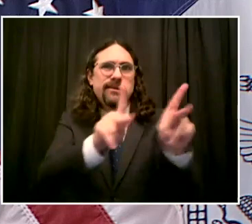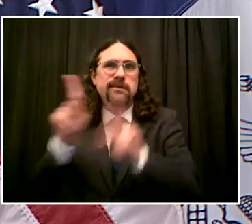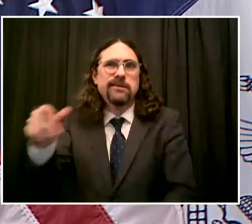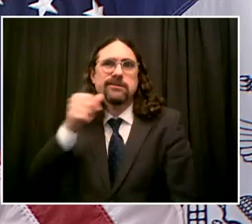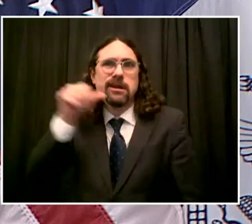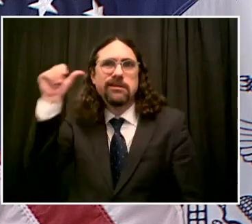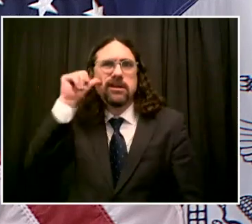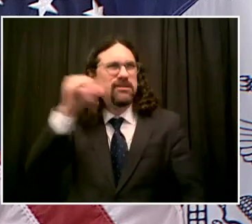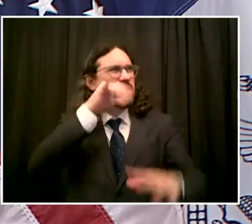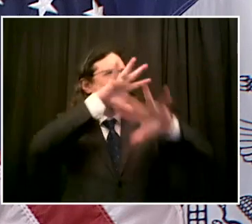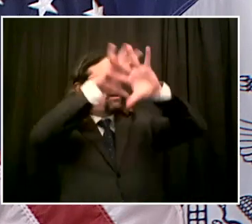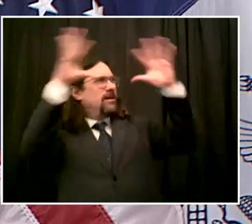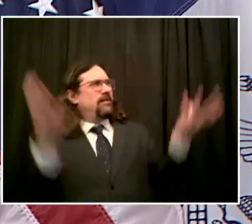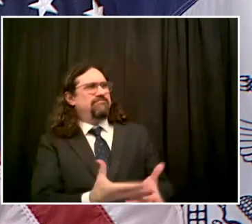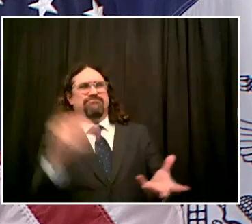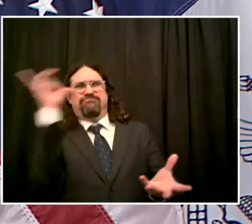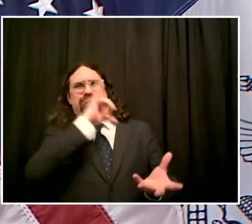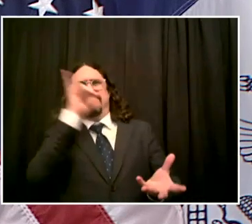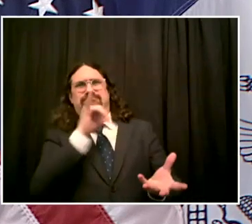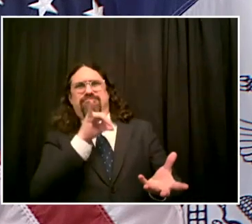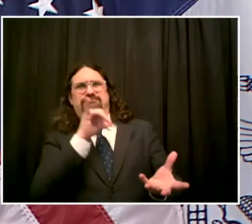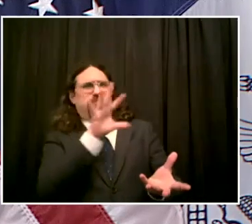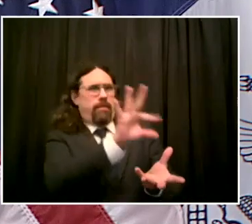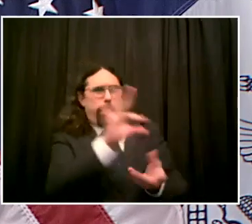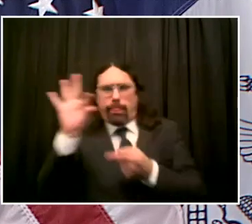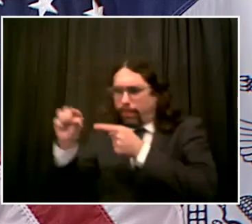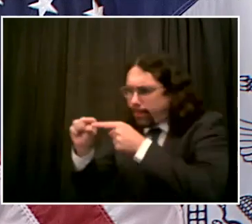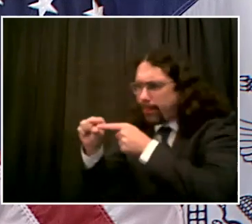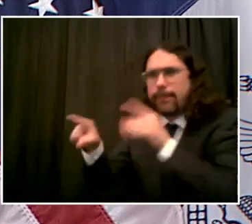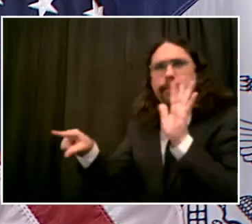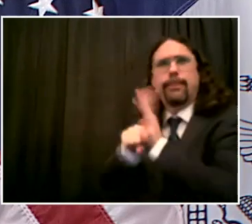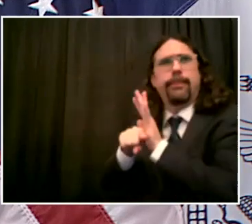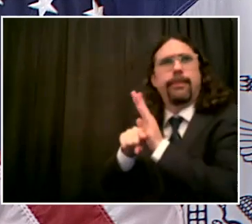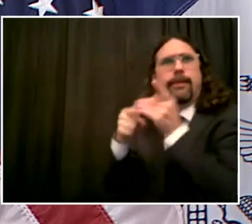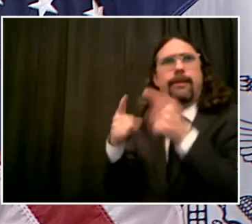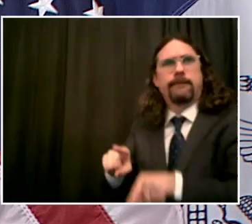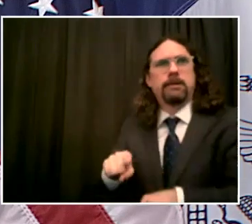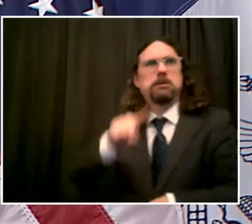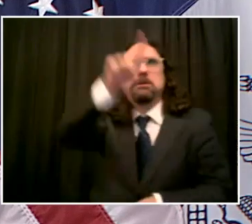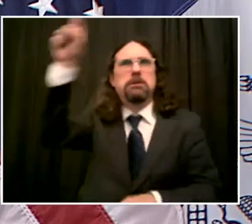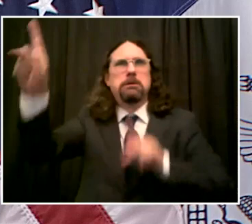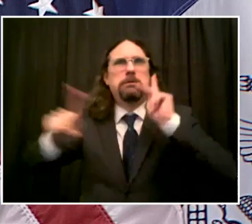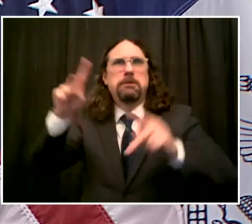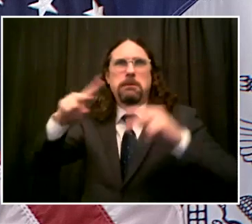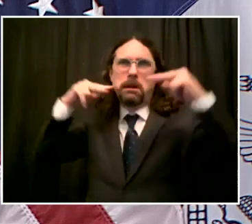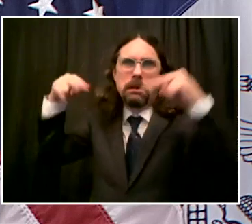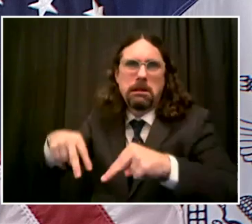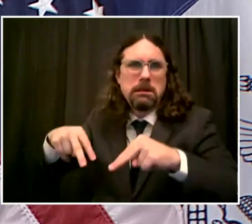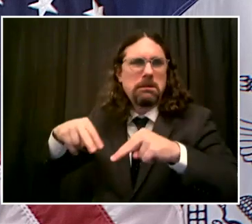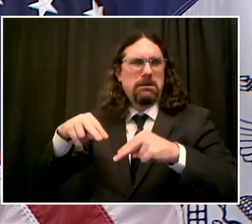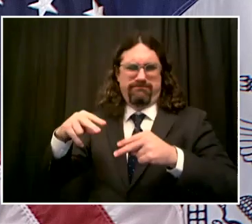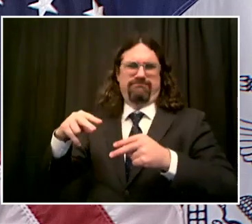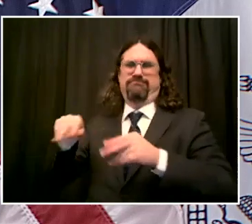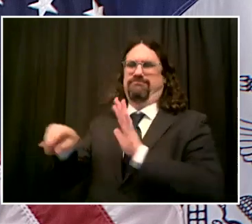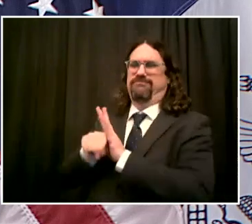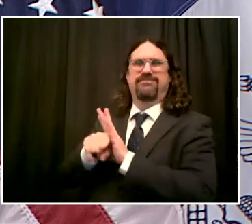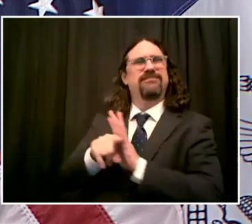FHTIG BACK. I HAVE CONFIDENCE IN THE PEOPLE OF NEW YORK CITY, I HAVCOE NFIDENCE IN THE LEADERS